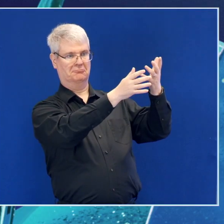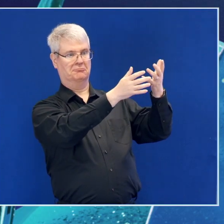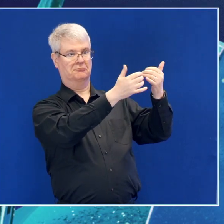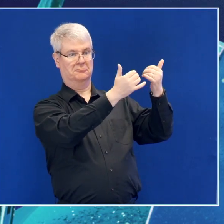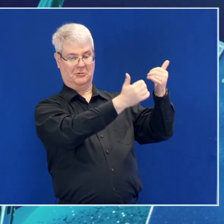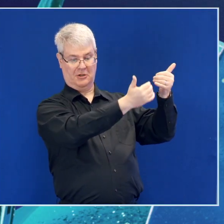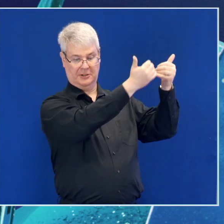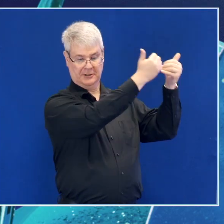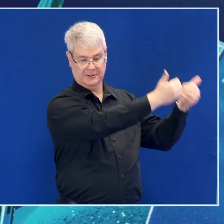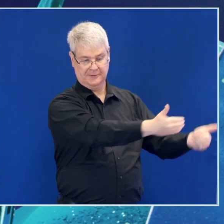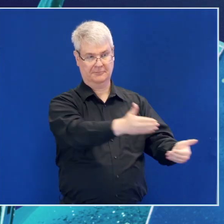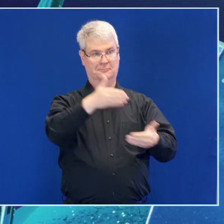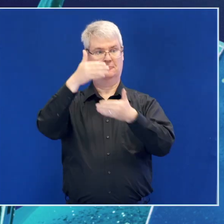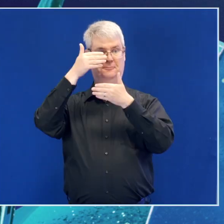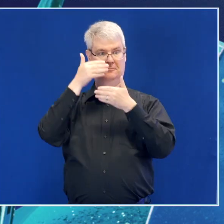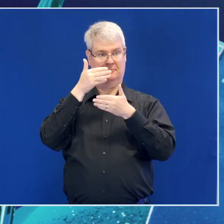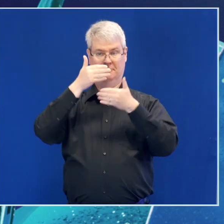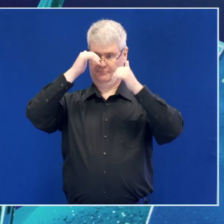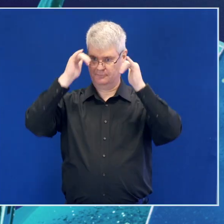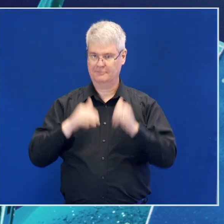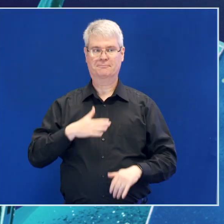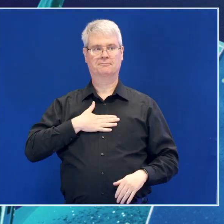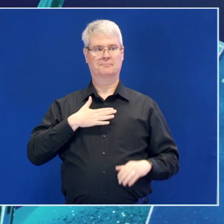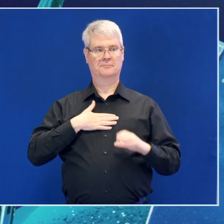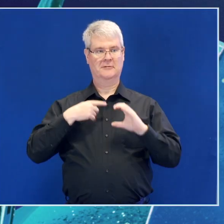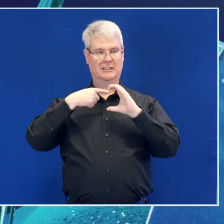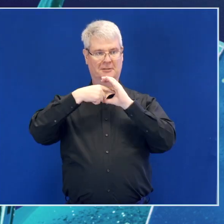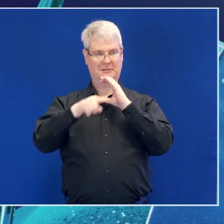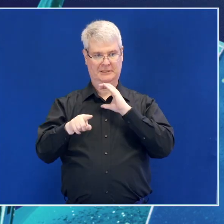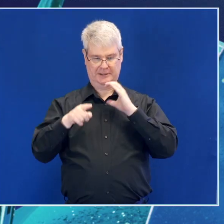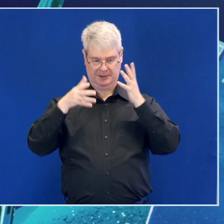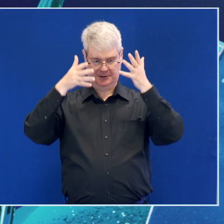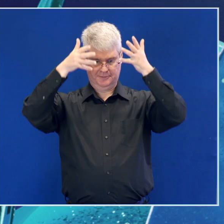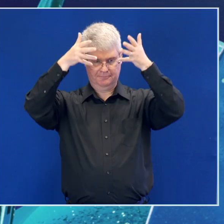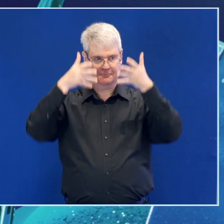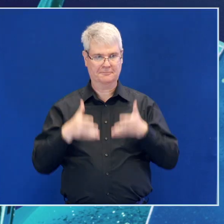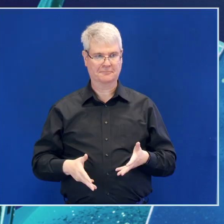There's my email to send. It's a repeatable process. I take a large amount of information,